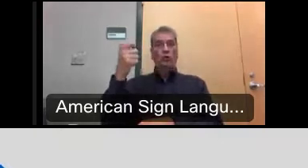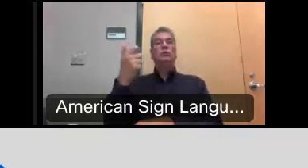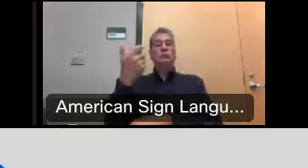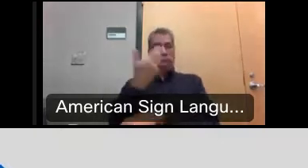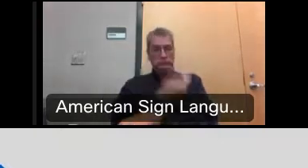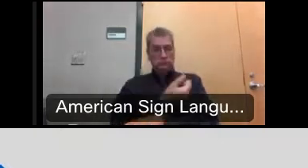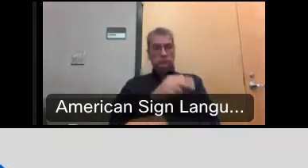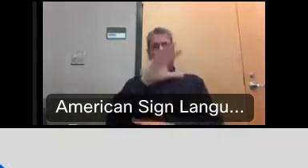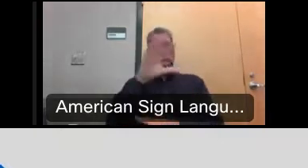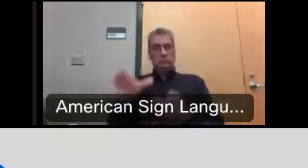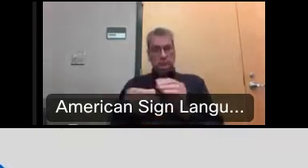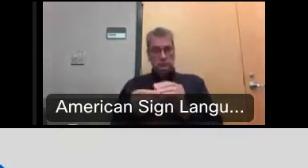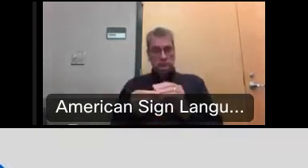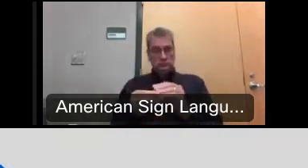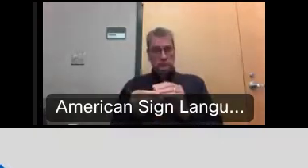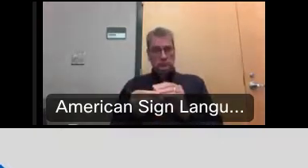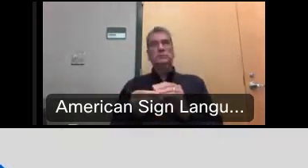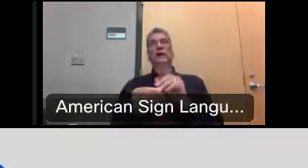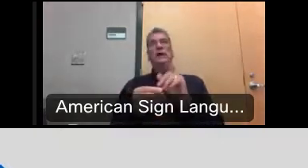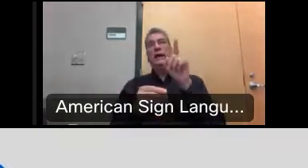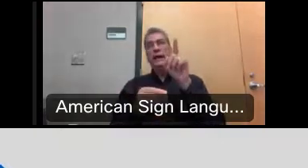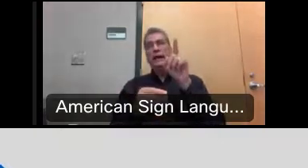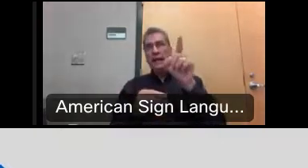very people who need those boosters and the numbers there. We're not breaking down by